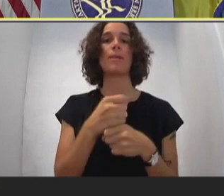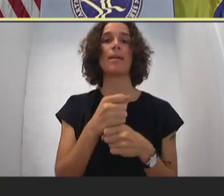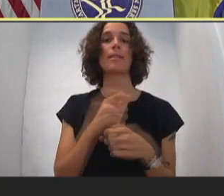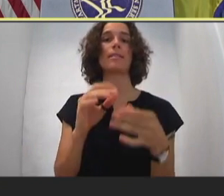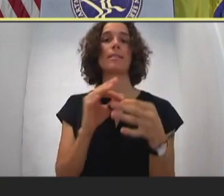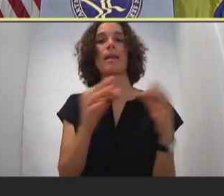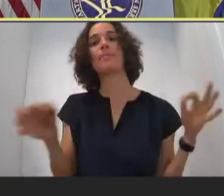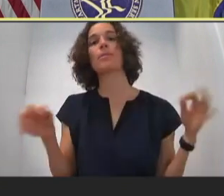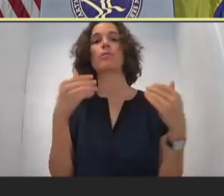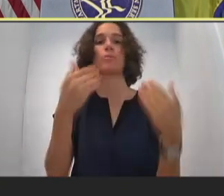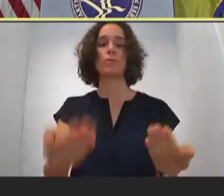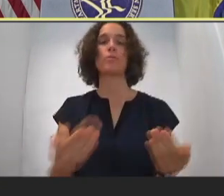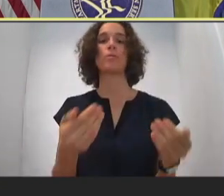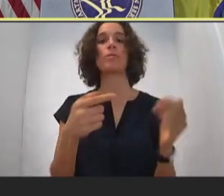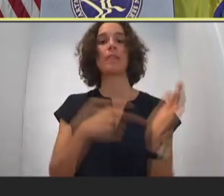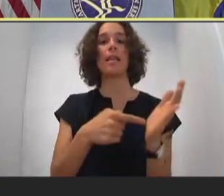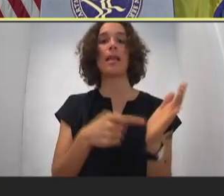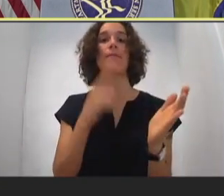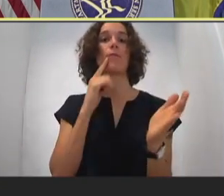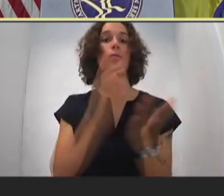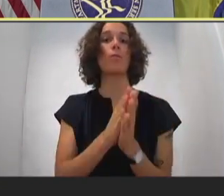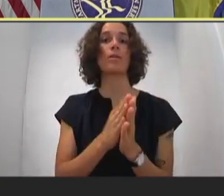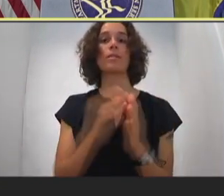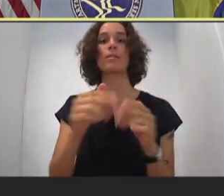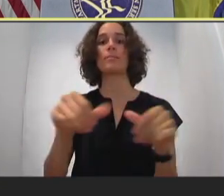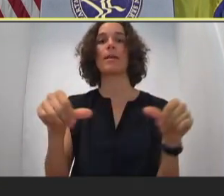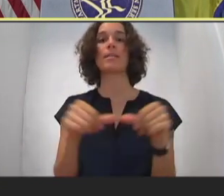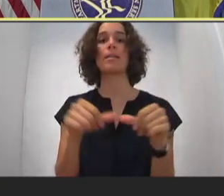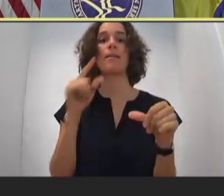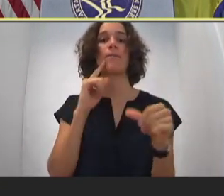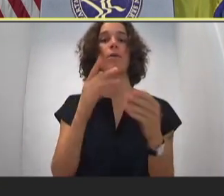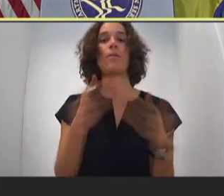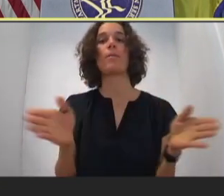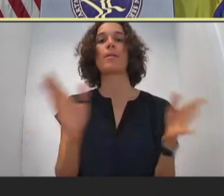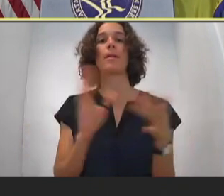deadline to request space for public comment during this meeting has passed. However,